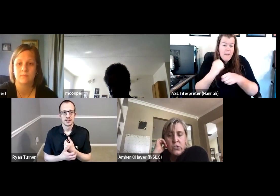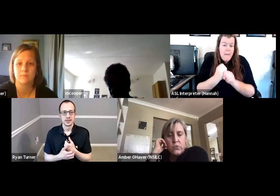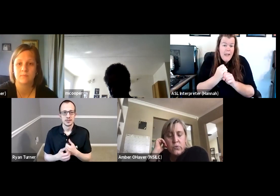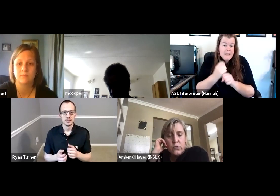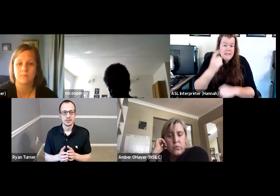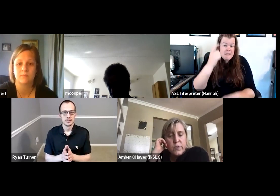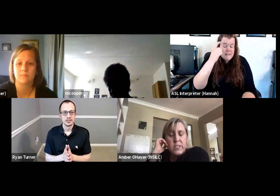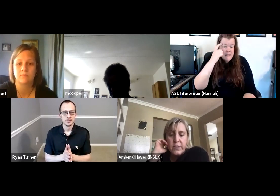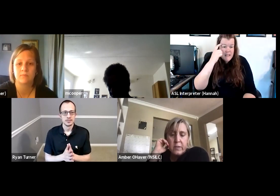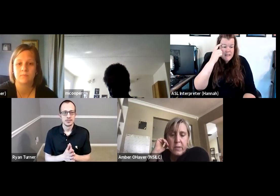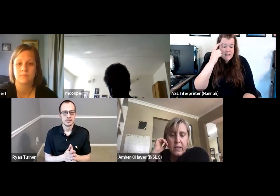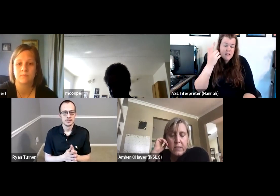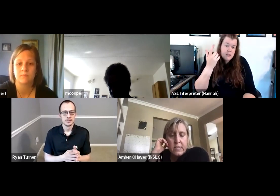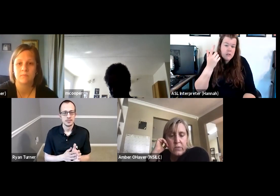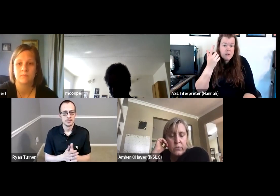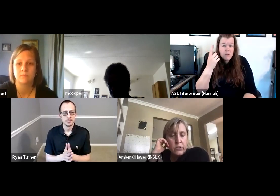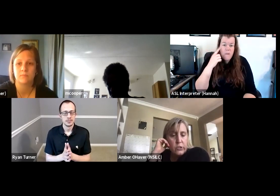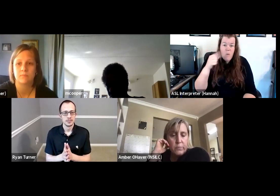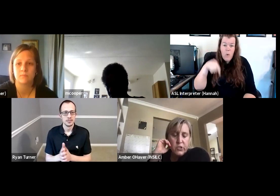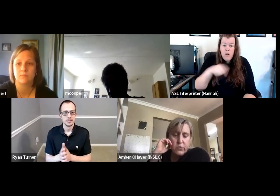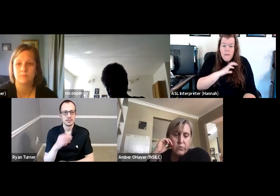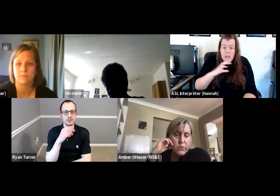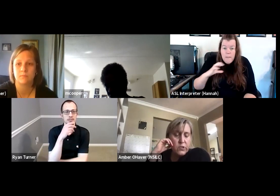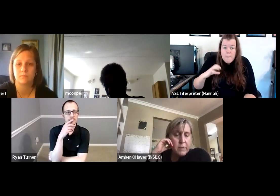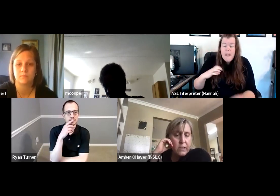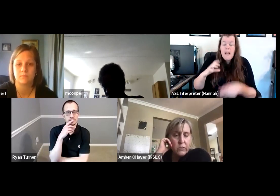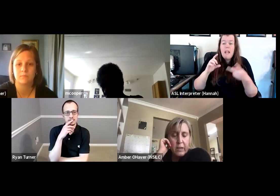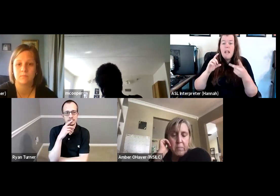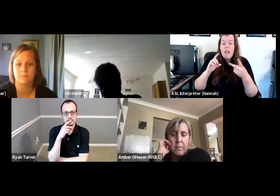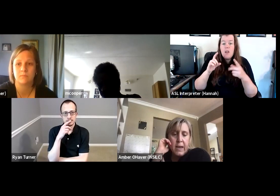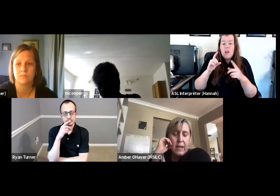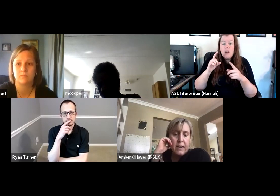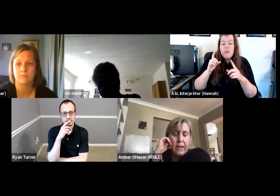to for the steering committee and the stakeholder group to circle back and look at maybe added